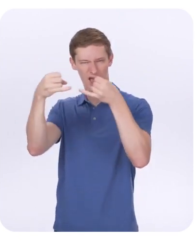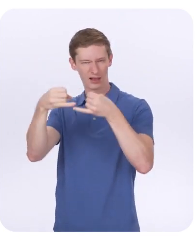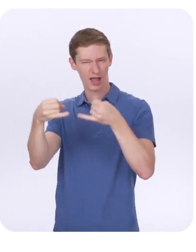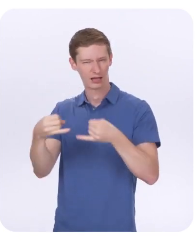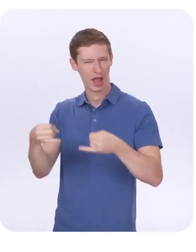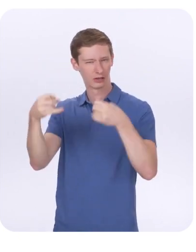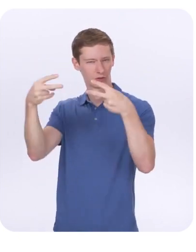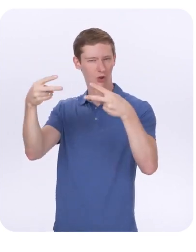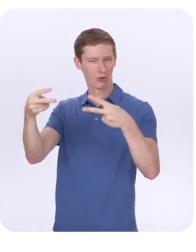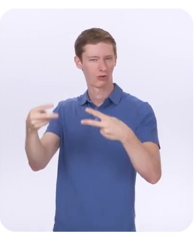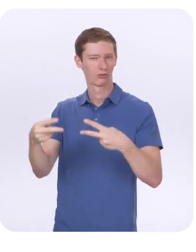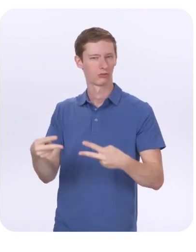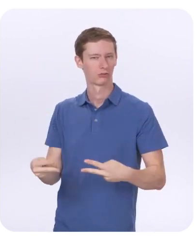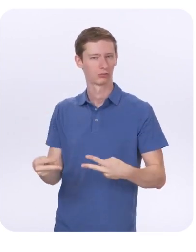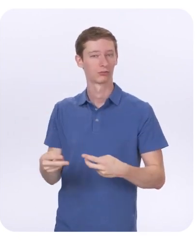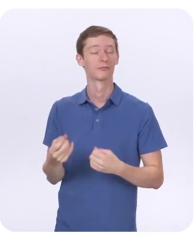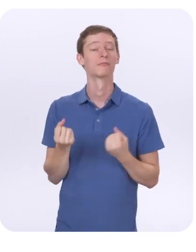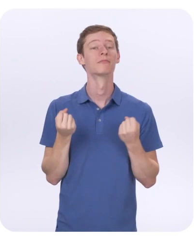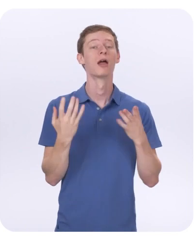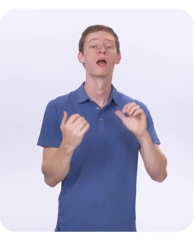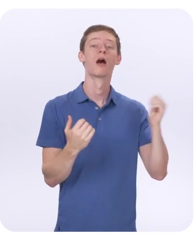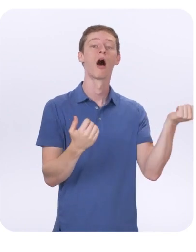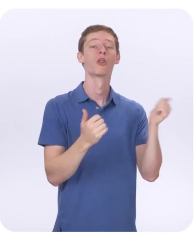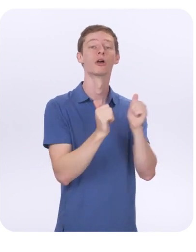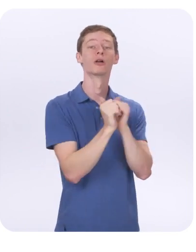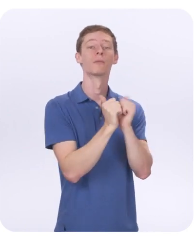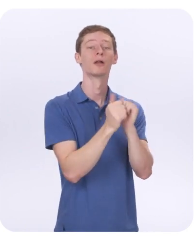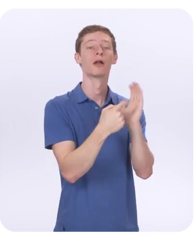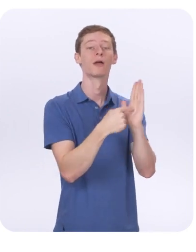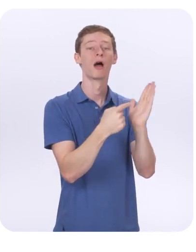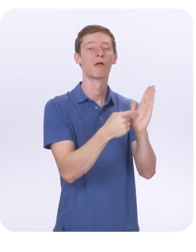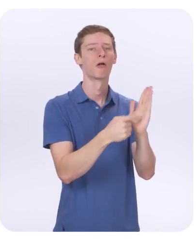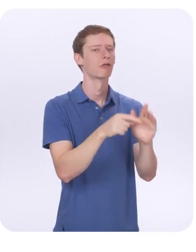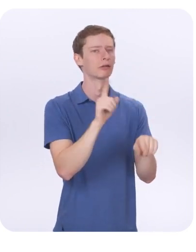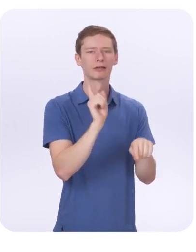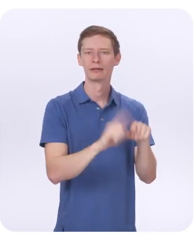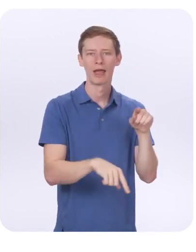And imagine, for instance, that you need to add a function to a large file